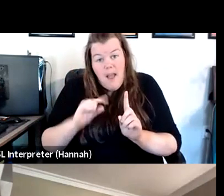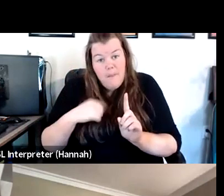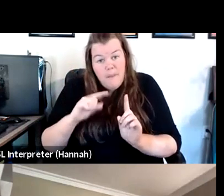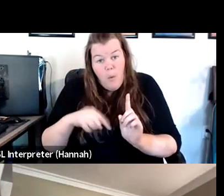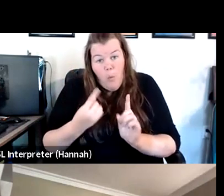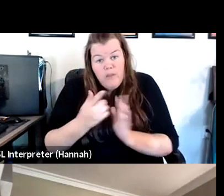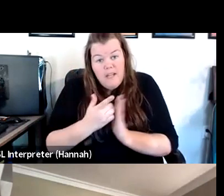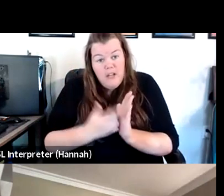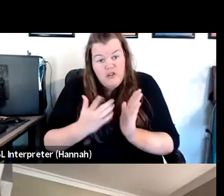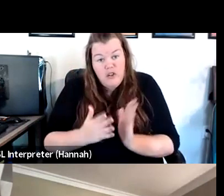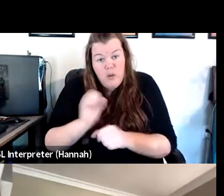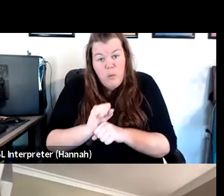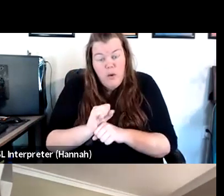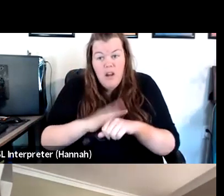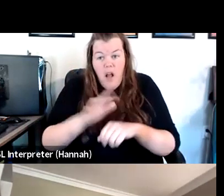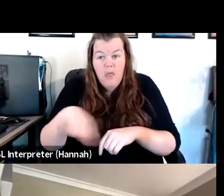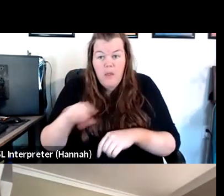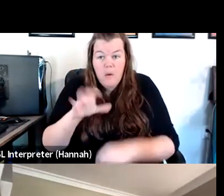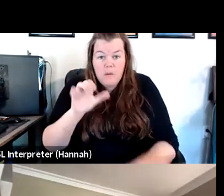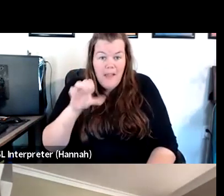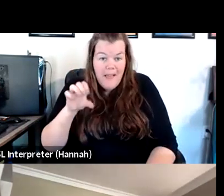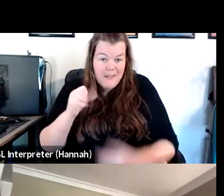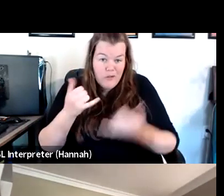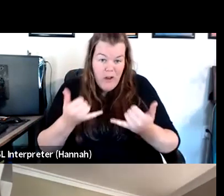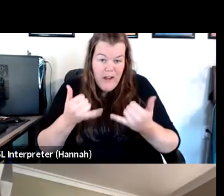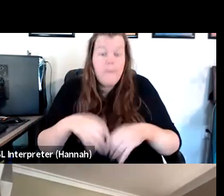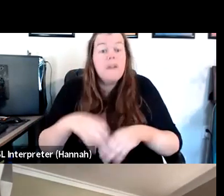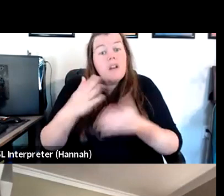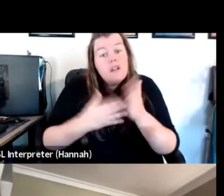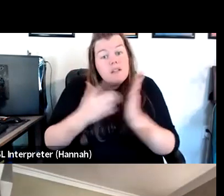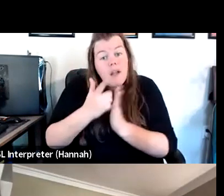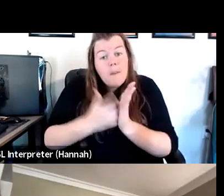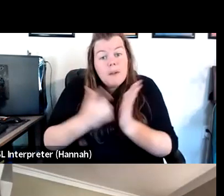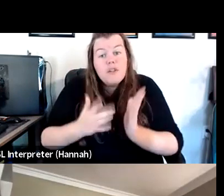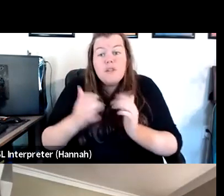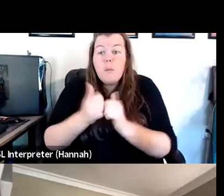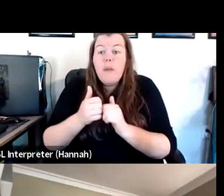working on those individual cases. There are some attorneys with Indiana Legal Services who